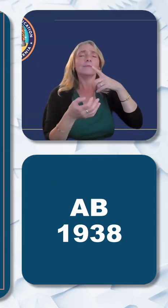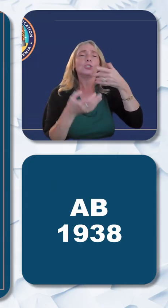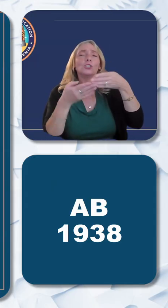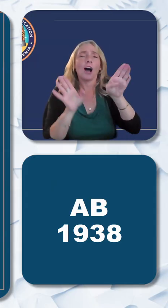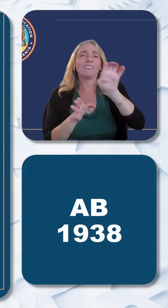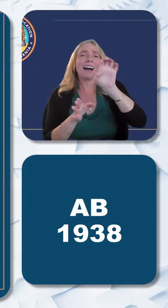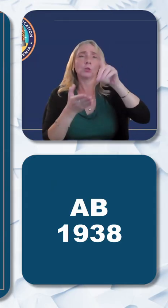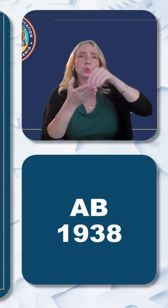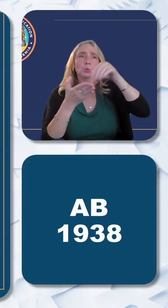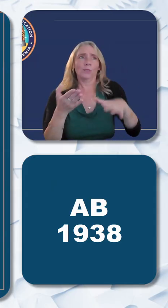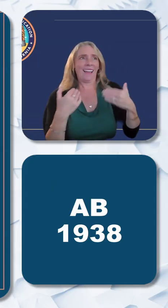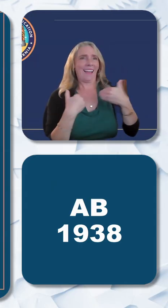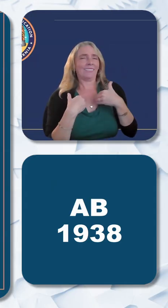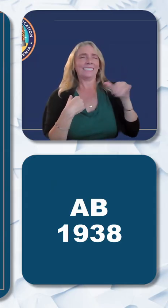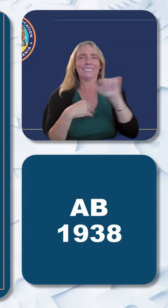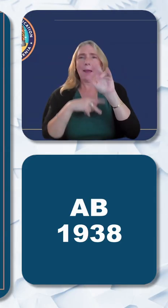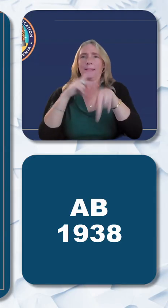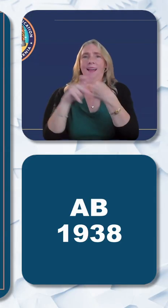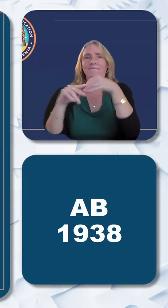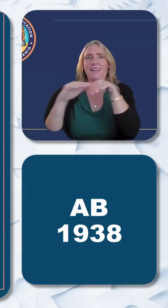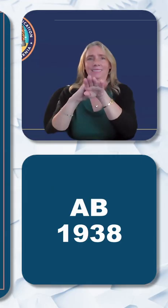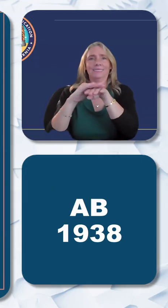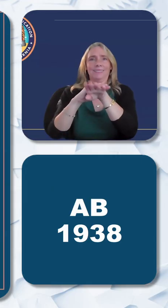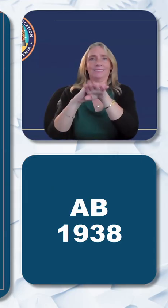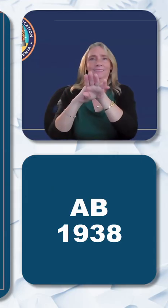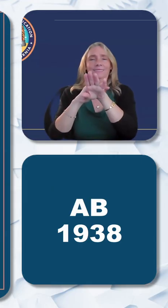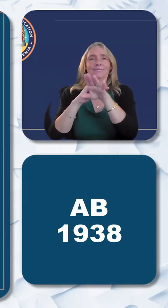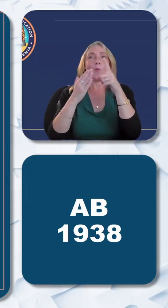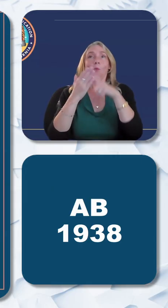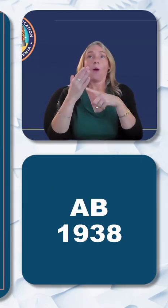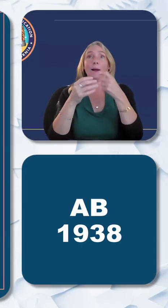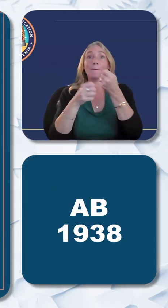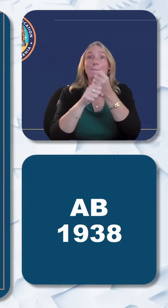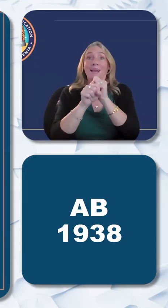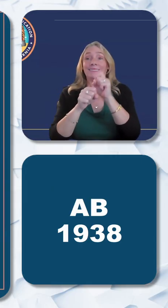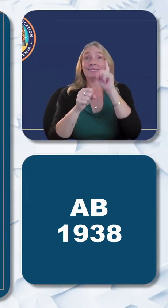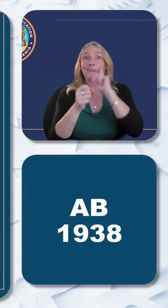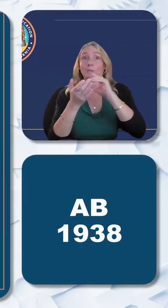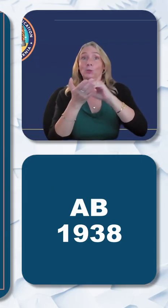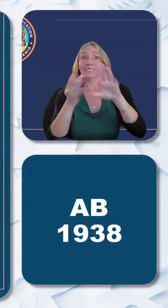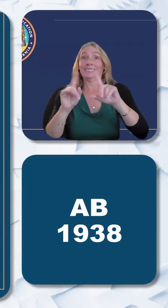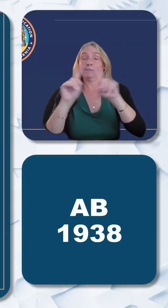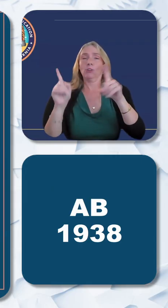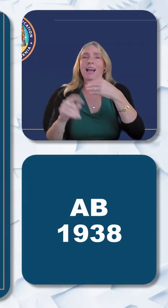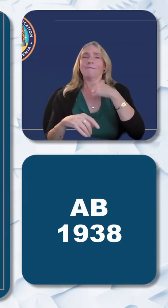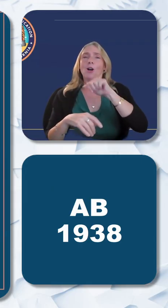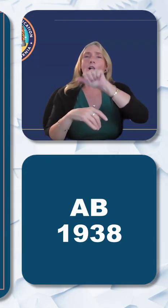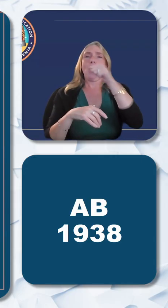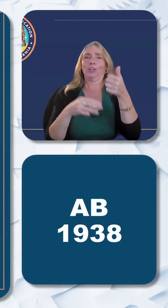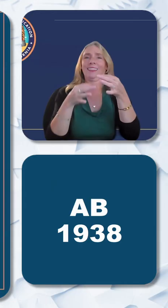all day in a public school setting or general ed setting. They should have access to all language that's happening around them.